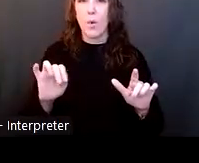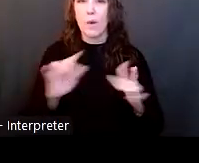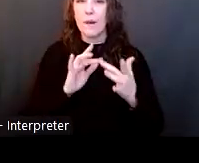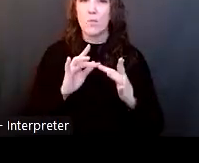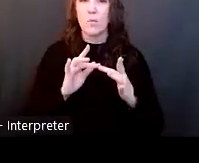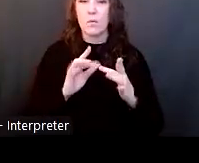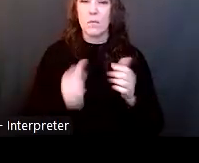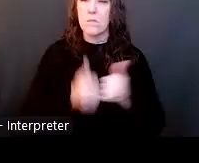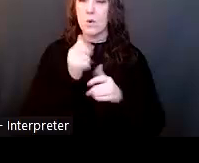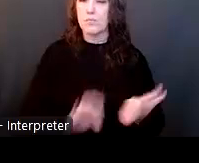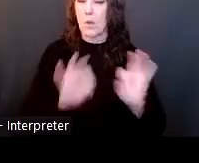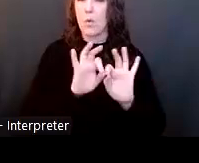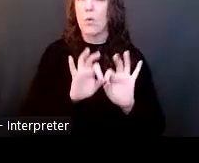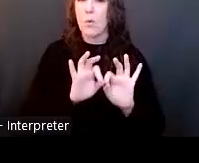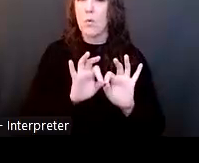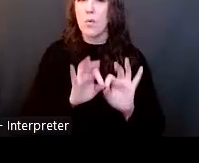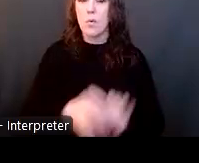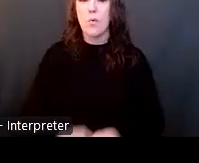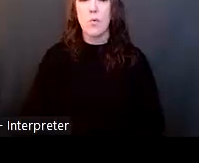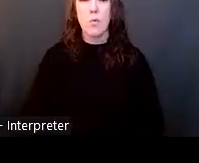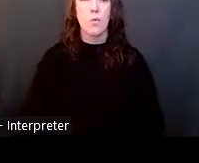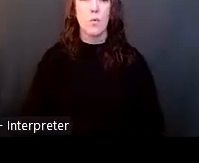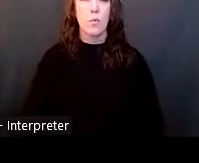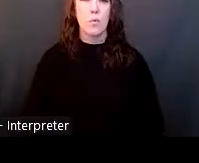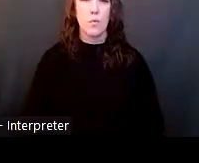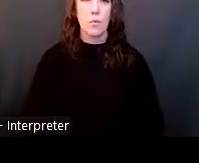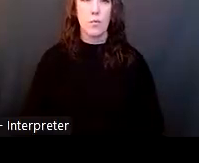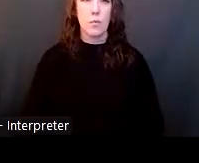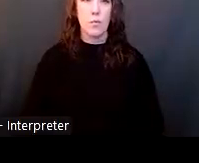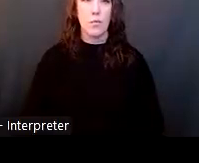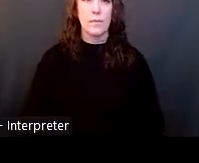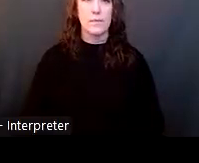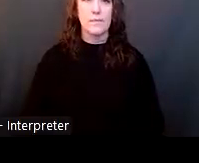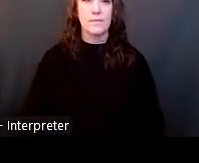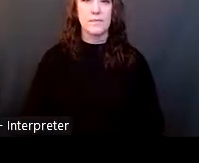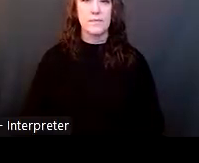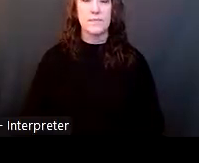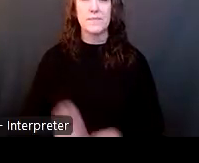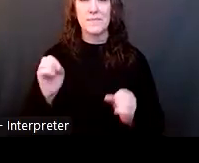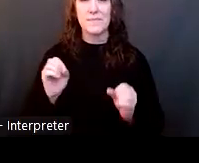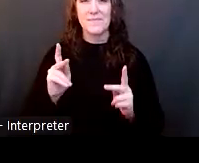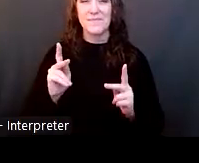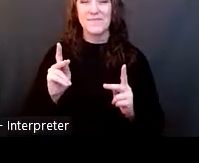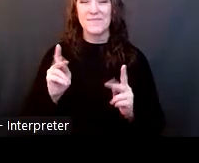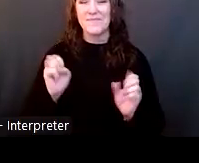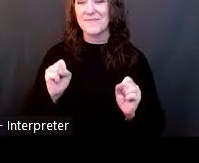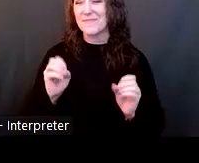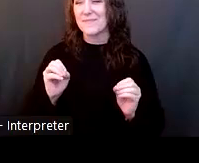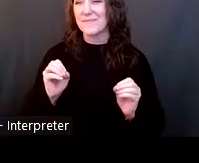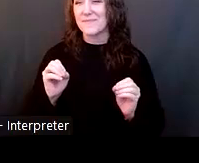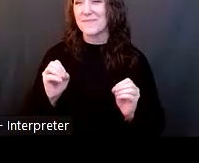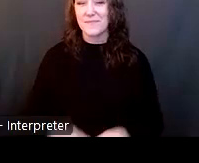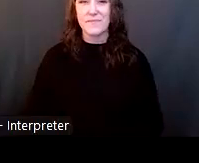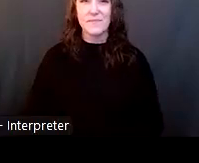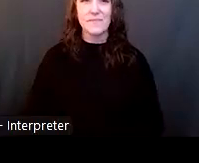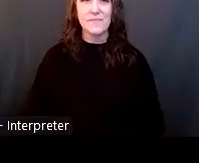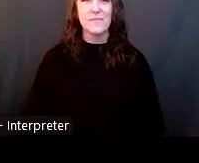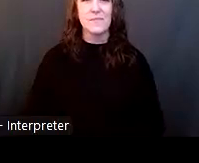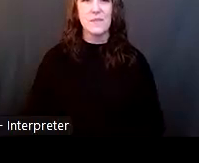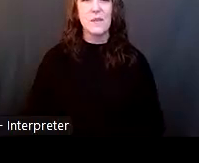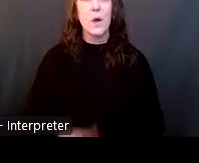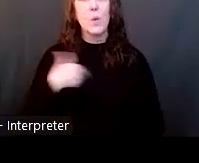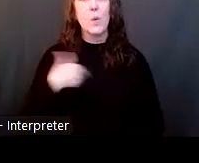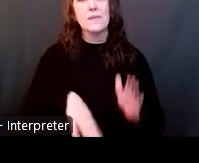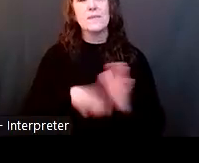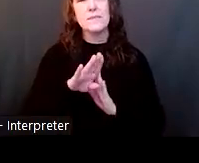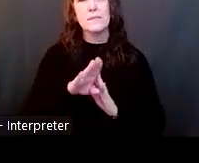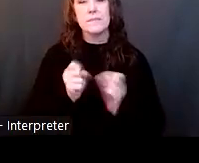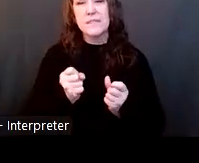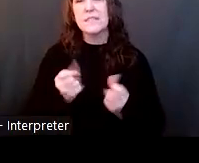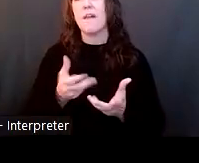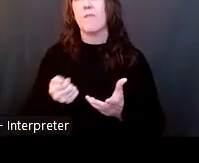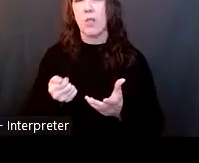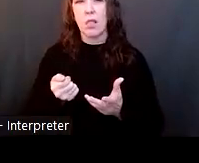important okay okay so we have developed several prediction algorithms from